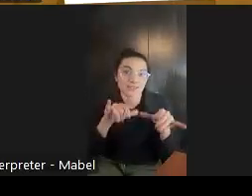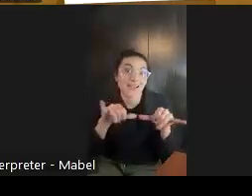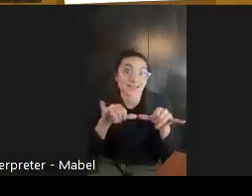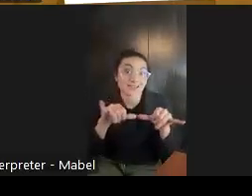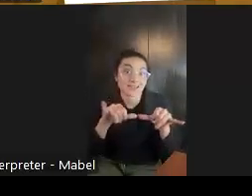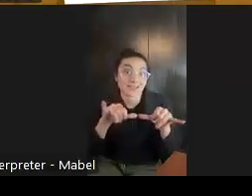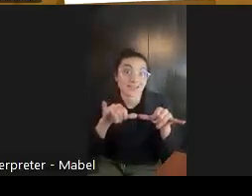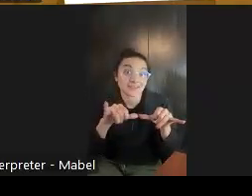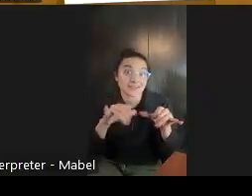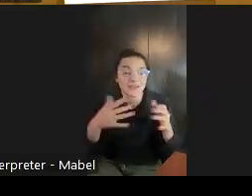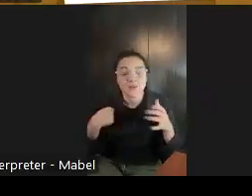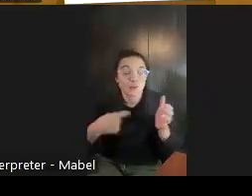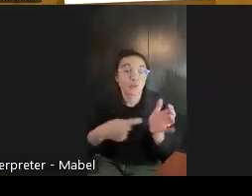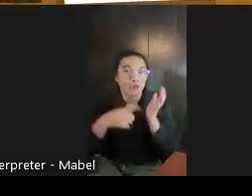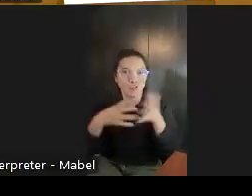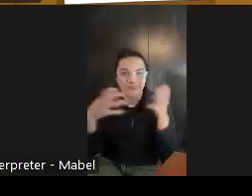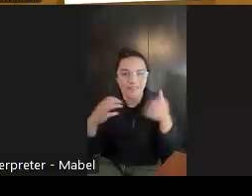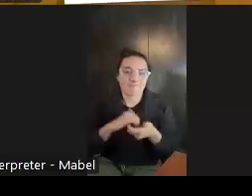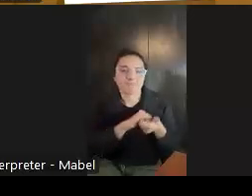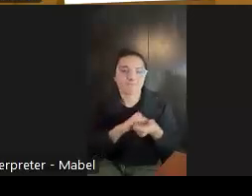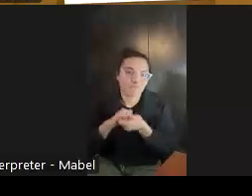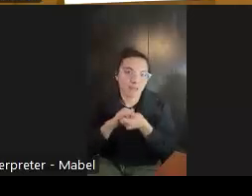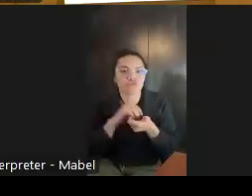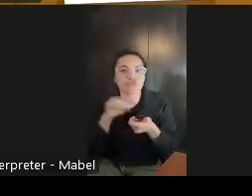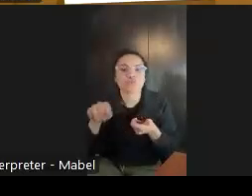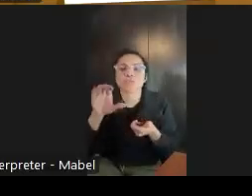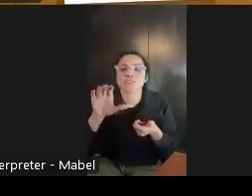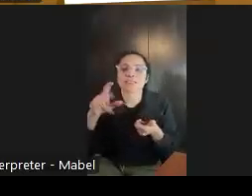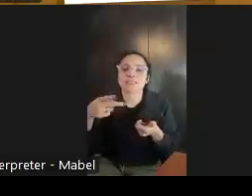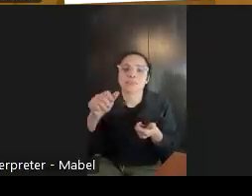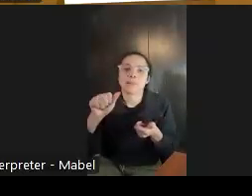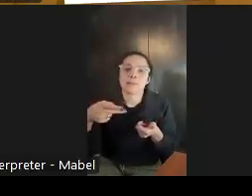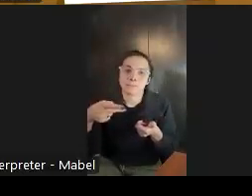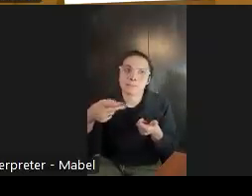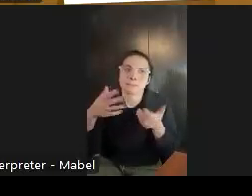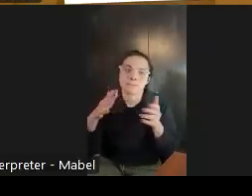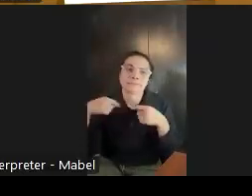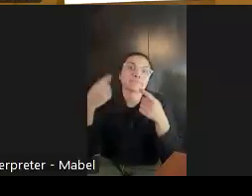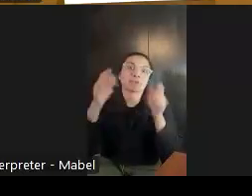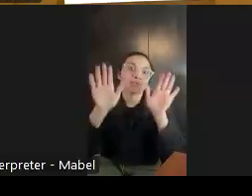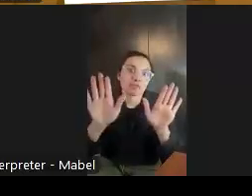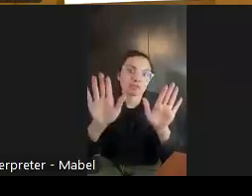a lot of collaboration with cpep and and they've been great at that uh we uh our our aim in the